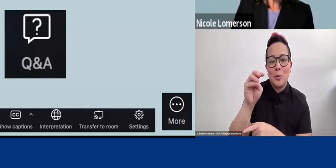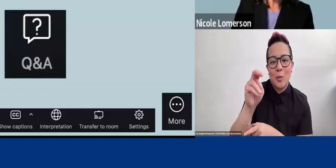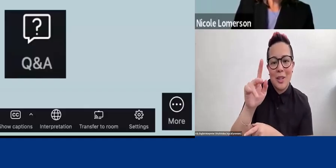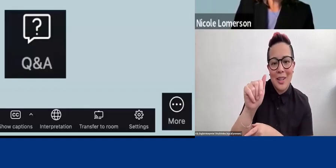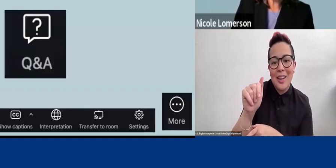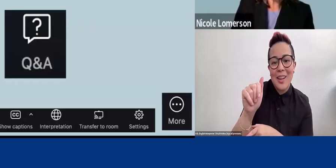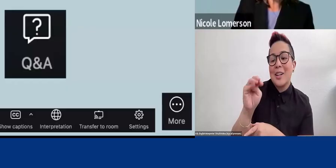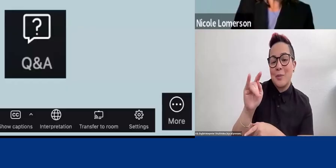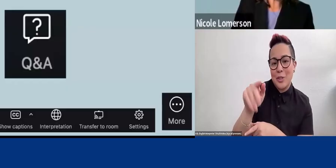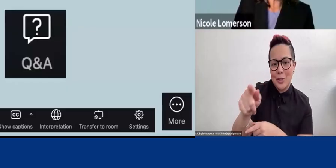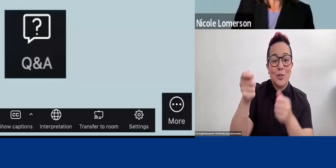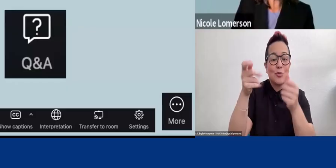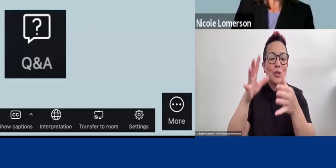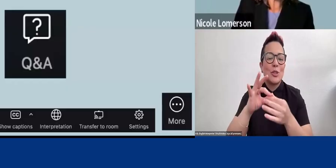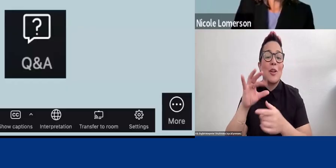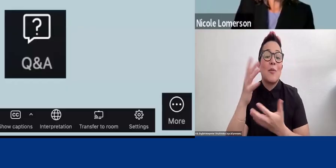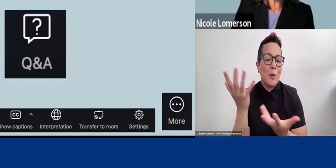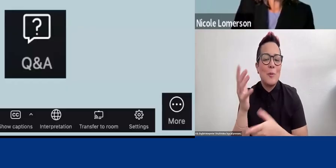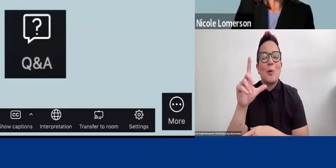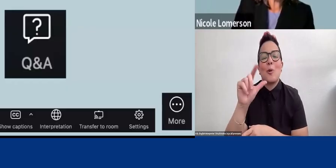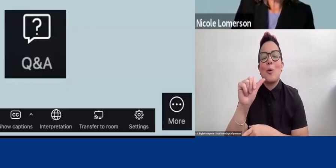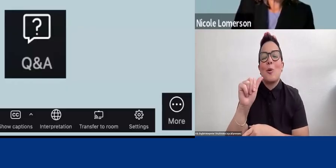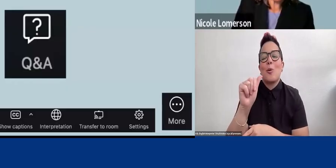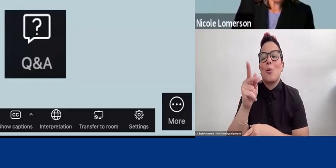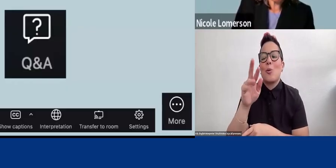of the Lurie Institute, to give our opening remarks.